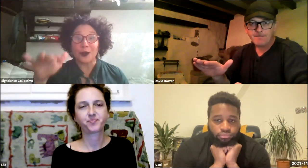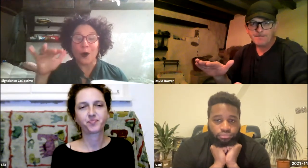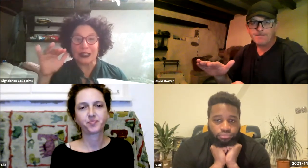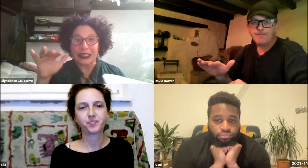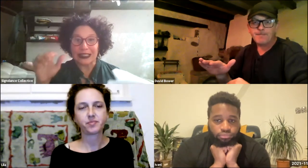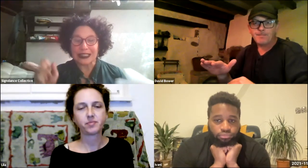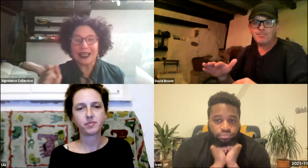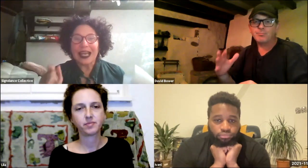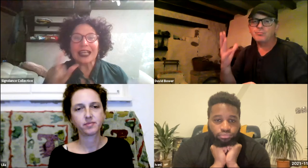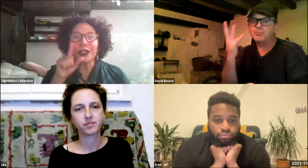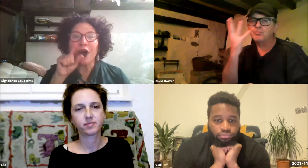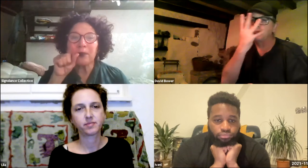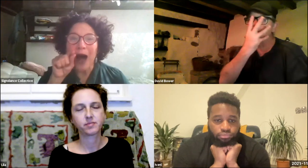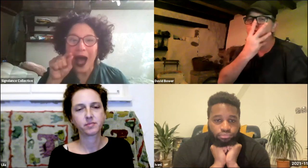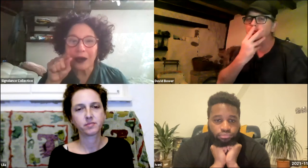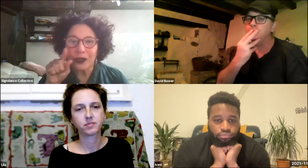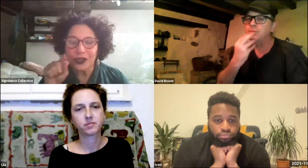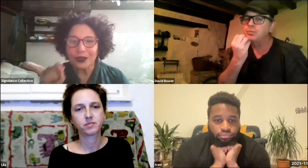relationship between the family and the